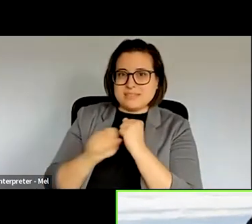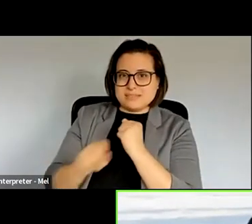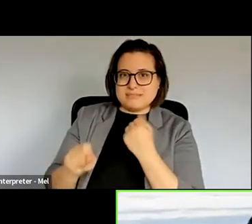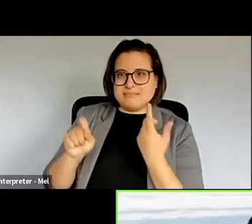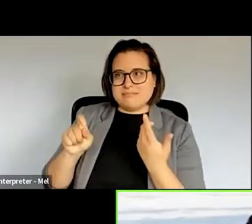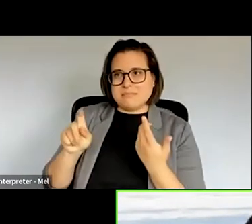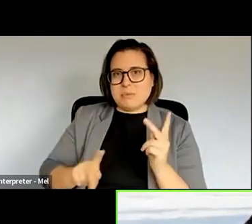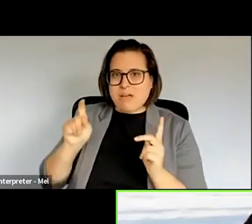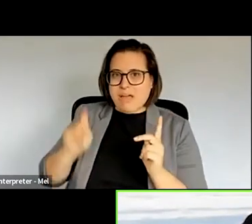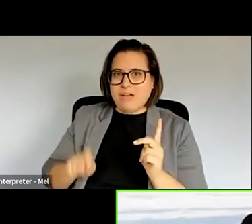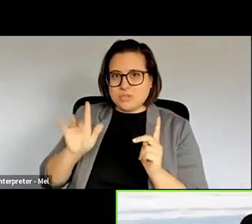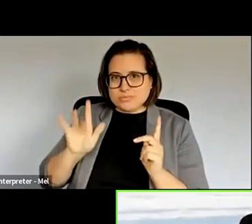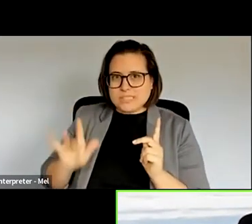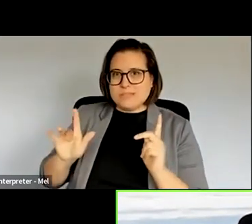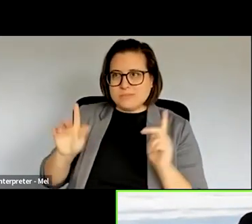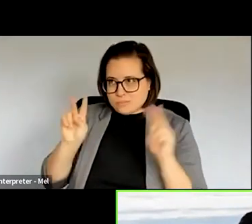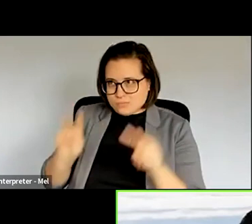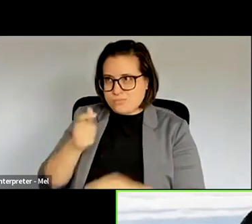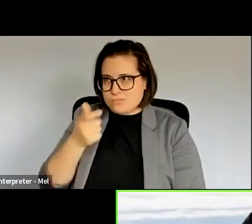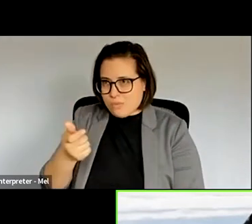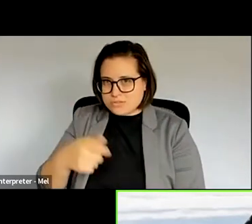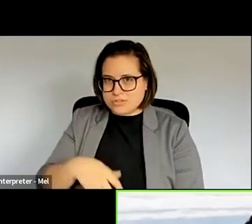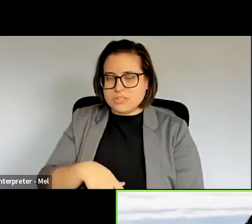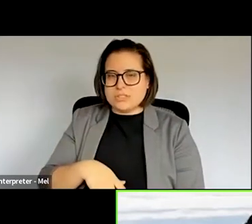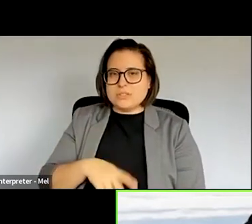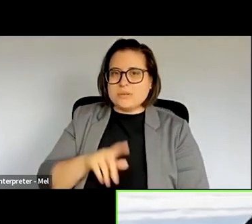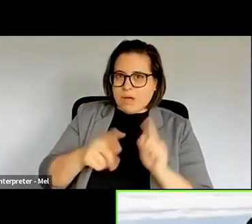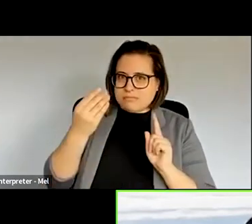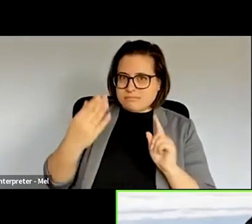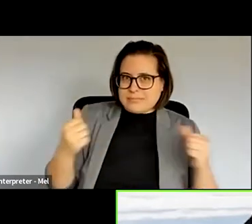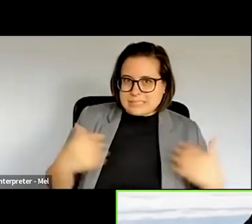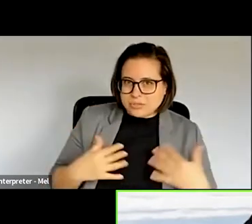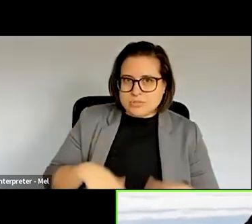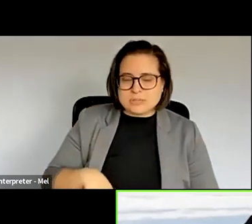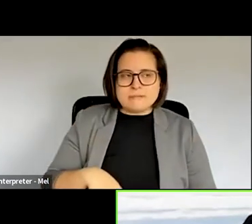But what was really scary is that there's a lot of new technology that is not available